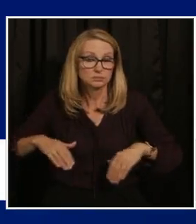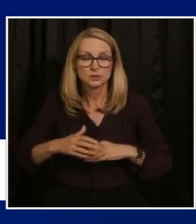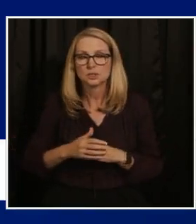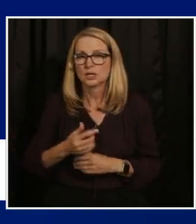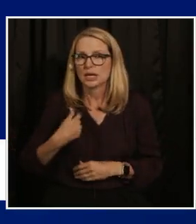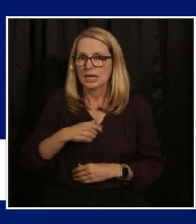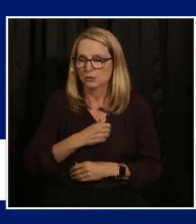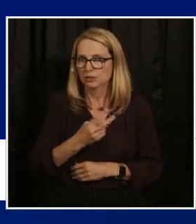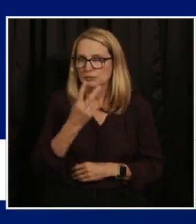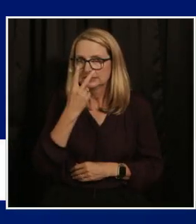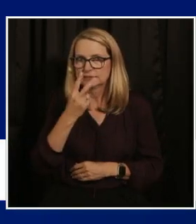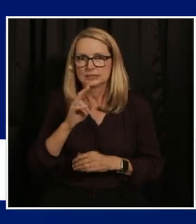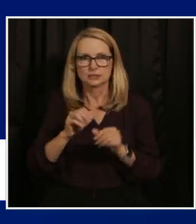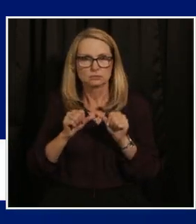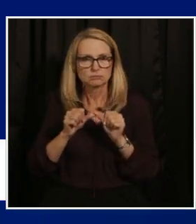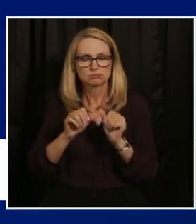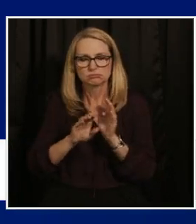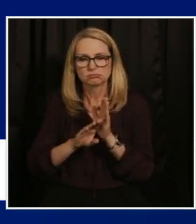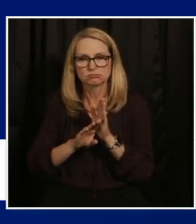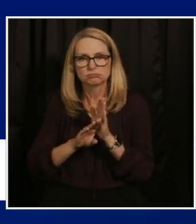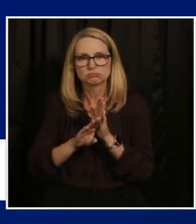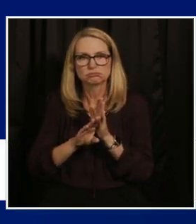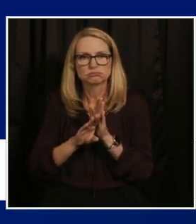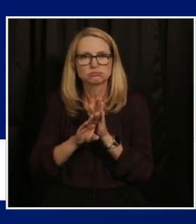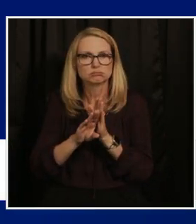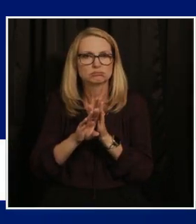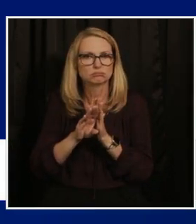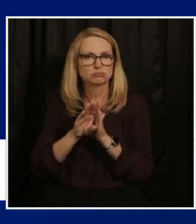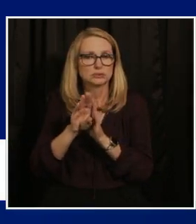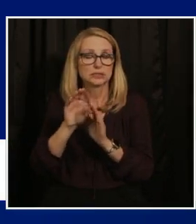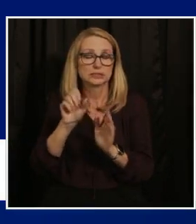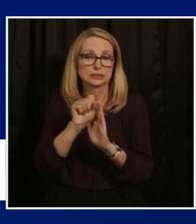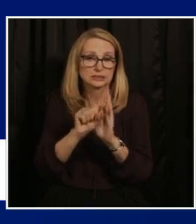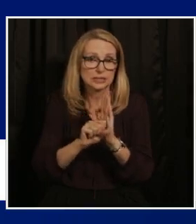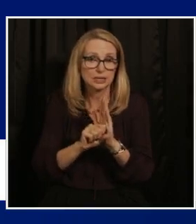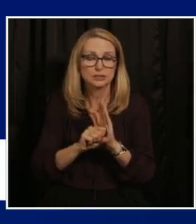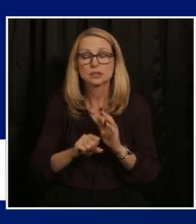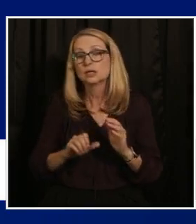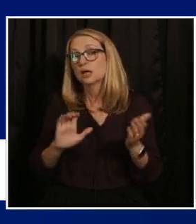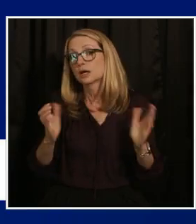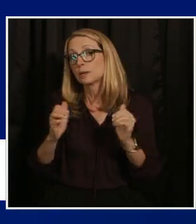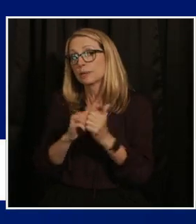increase in hospitalizations in the state we do again compared to the us have a lower overall